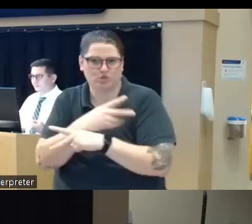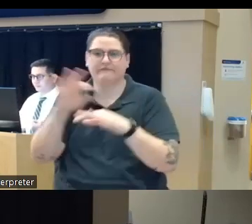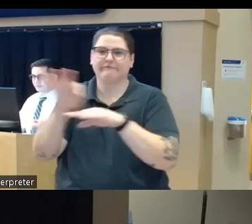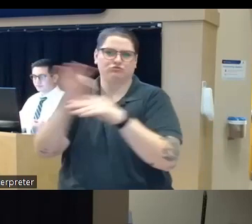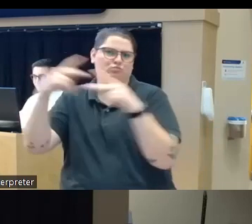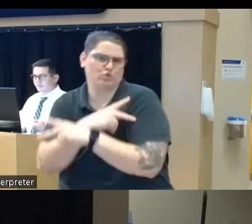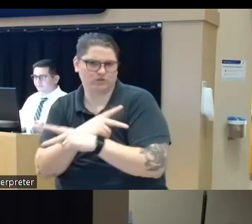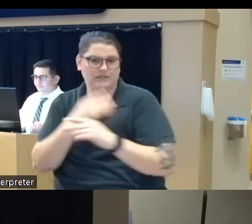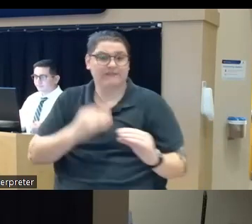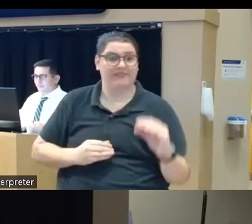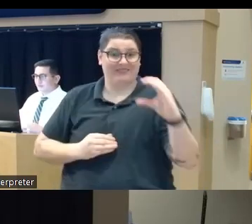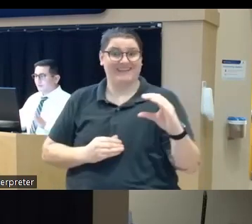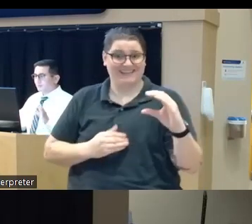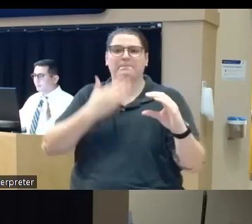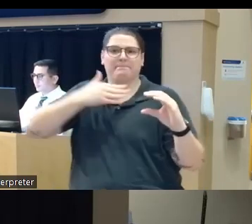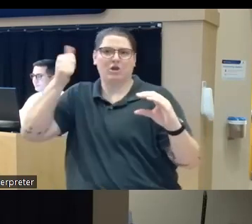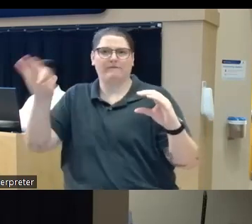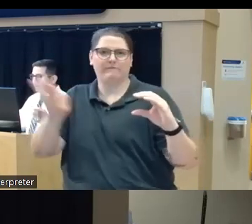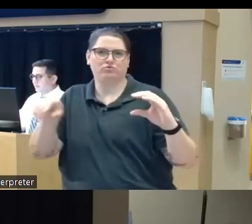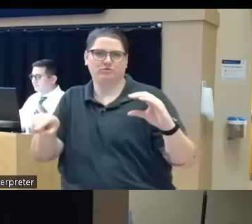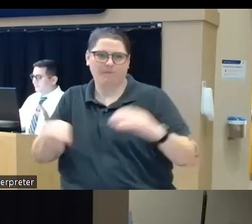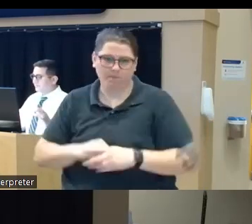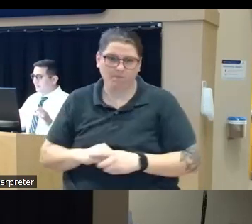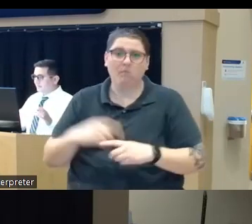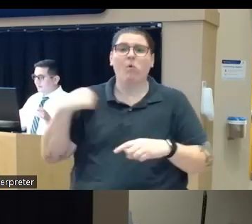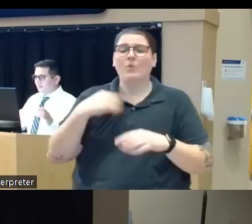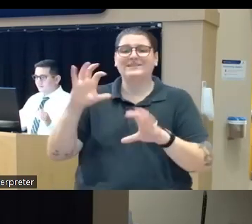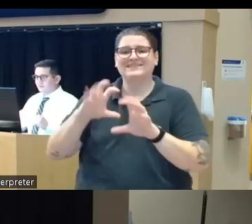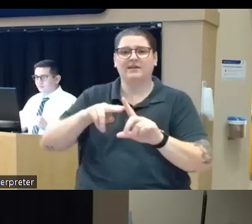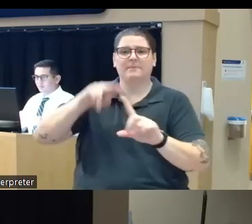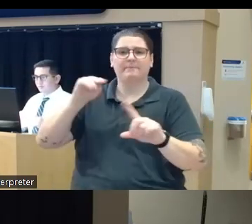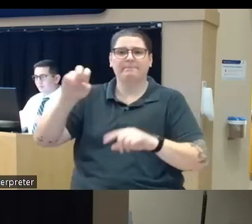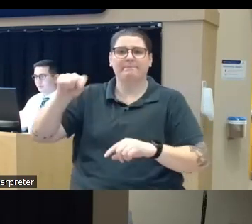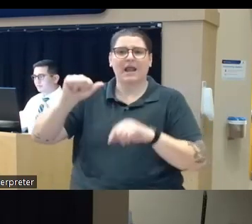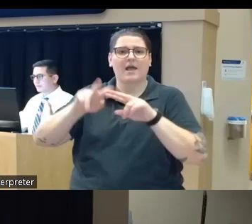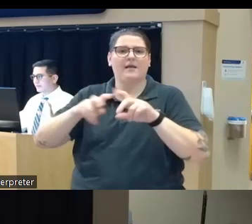have which is really interesting We performed a meta an updated meta-analysis as well so here's